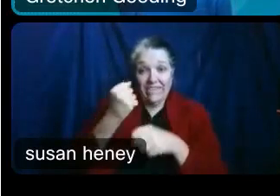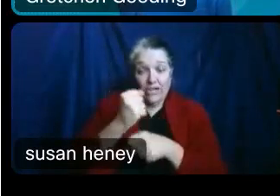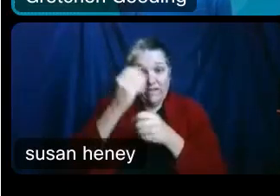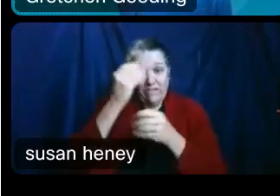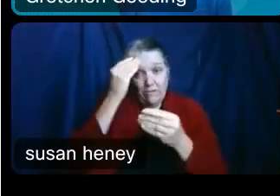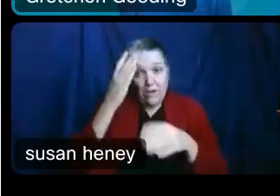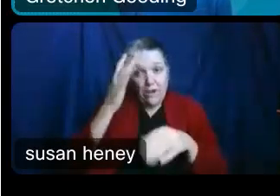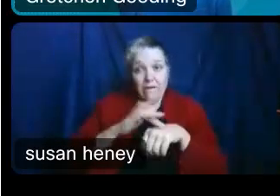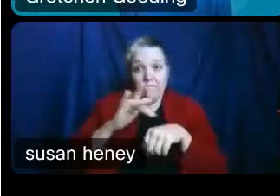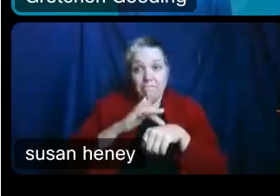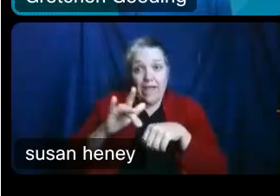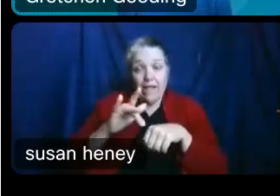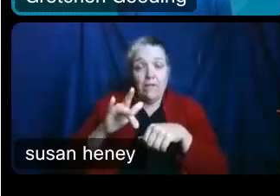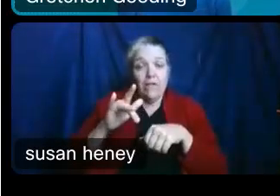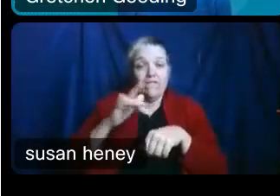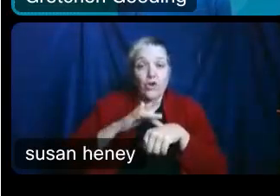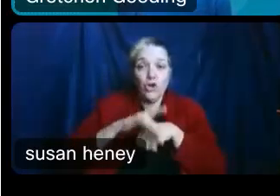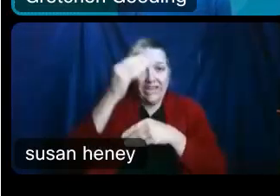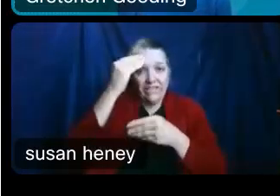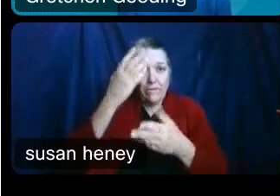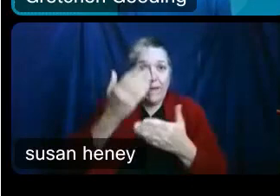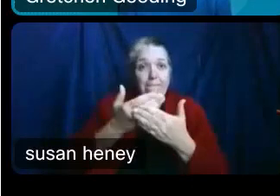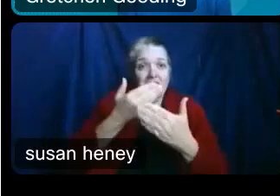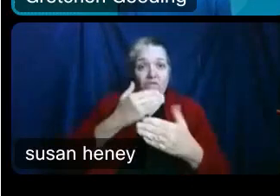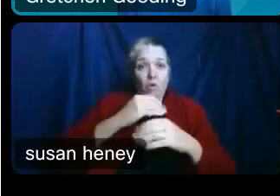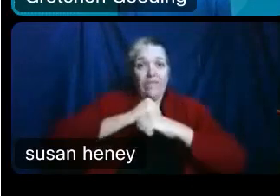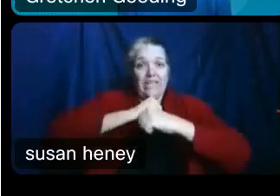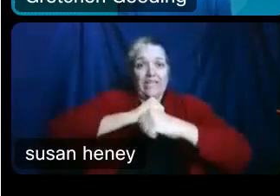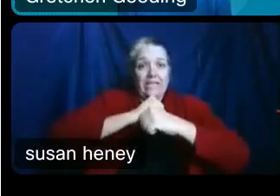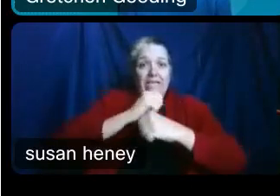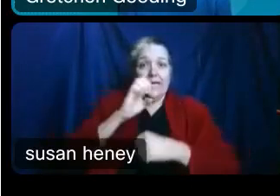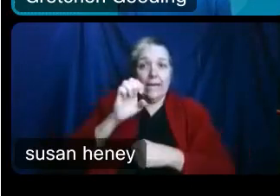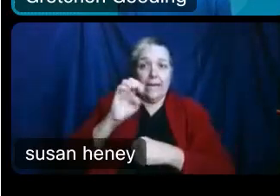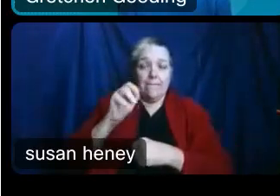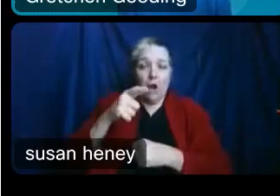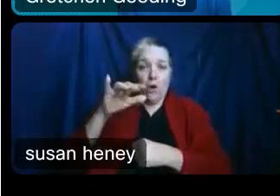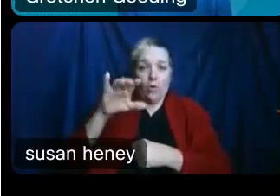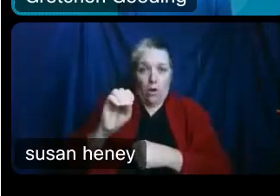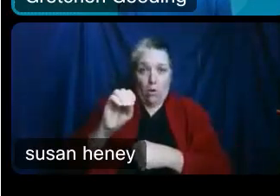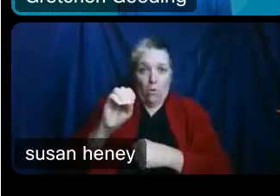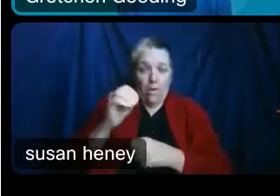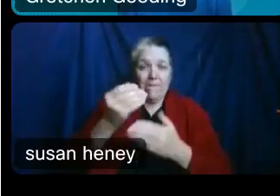the embargo ahead of the public release next Thursday on December 7th. These estimates